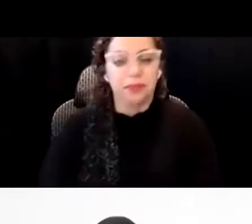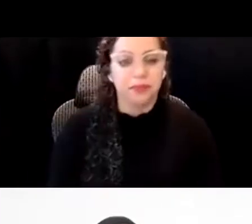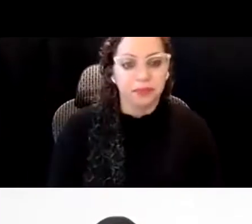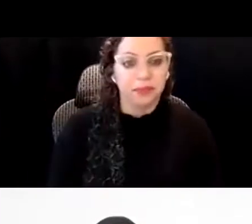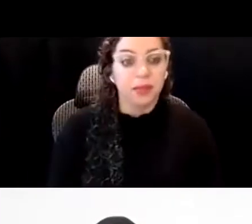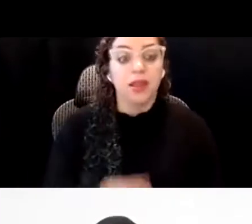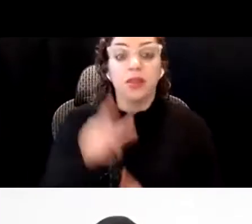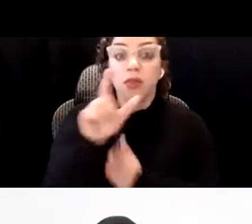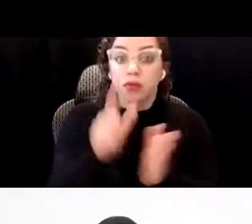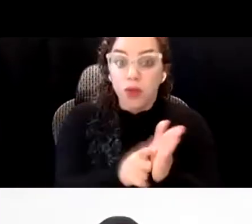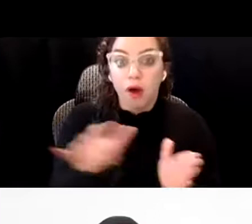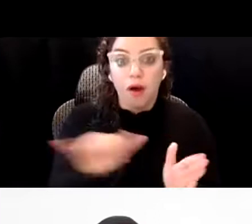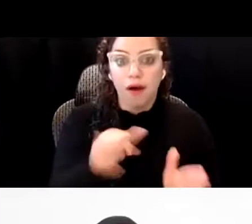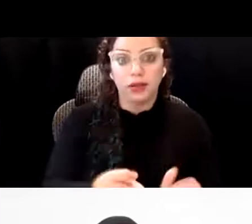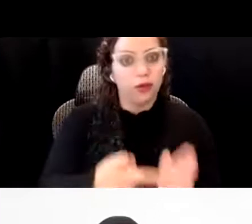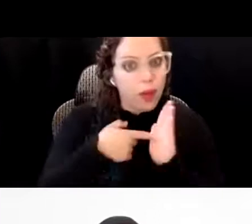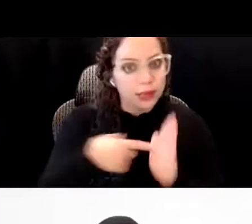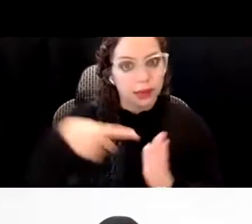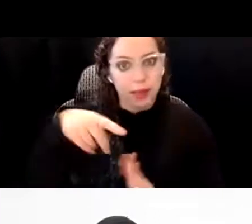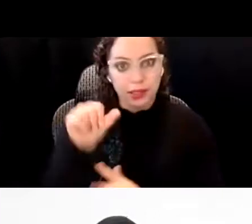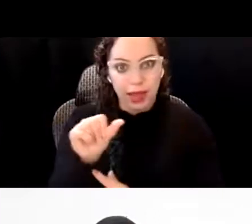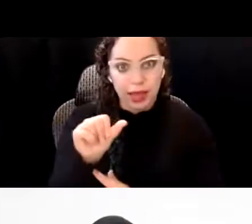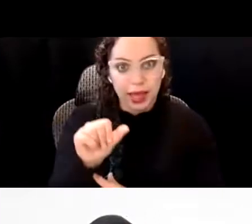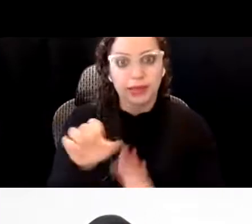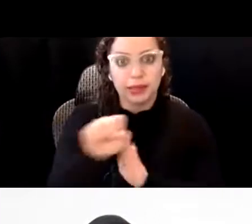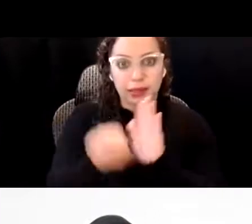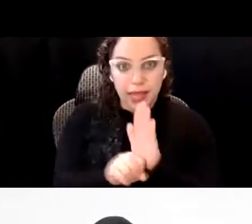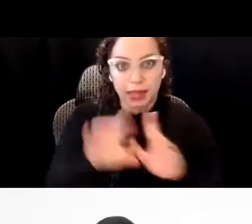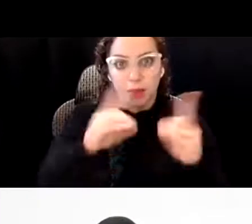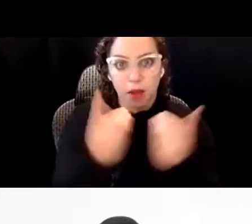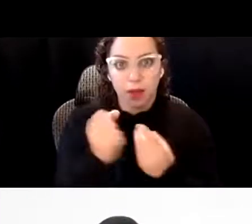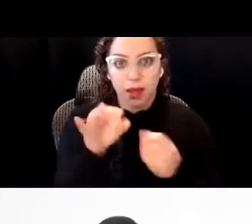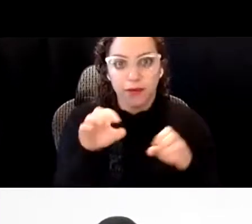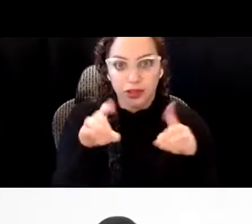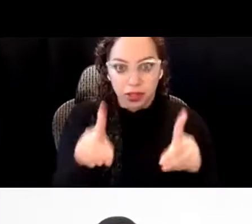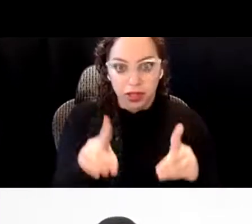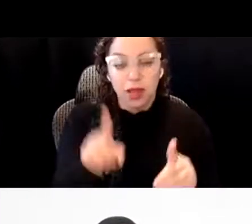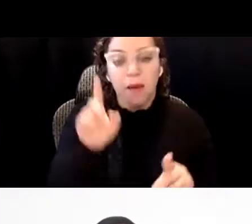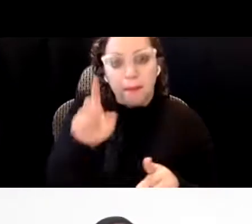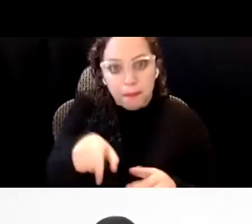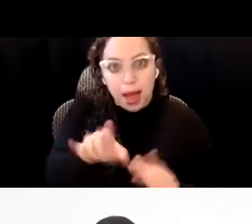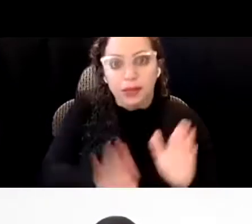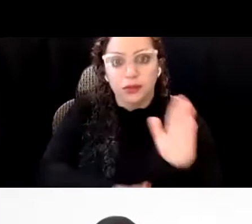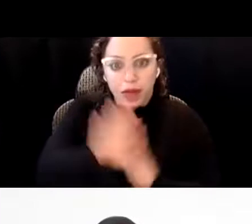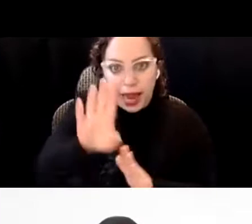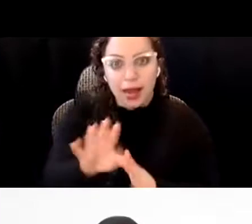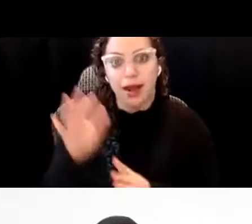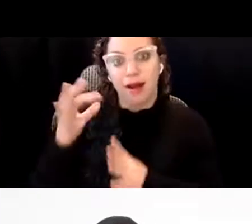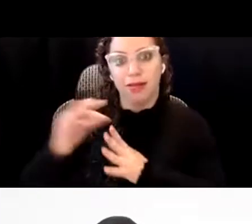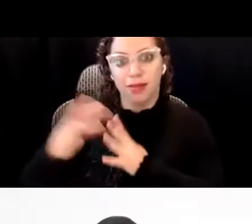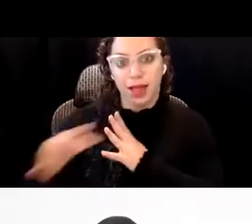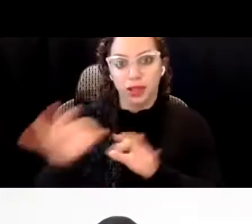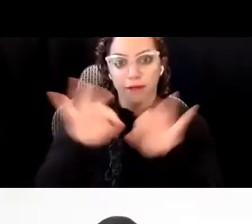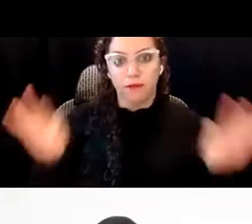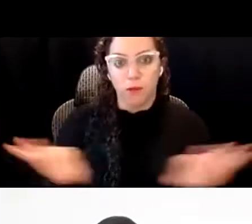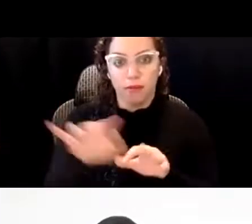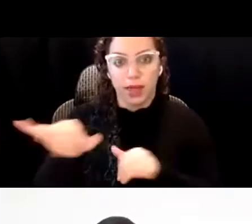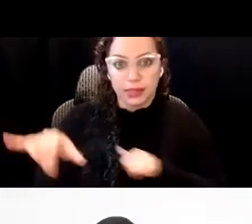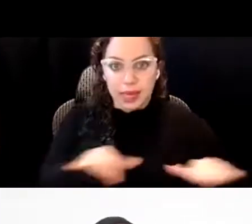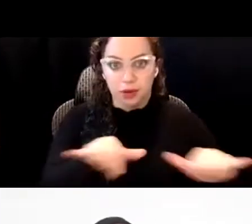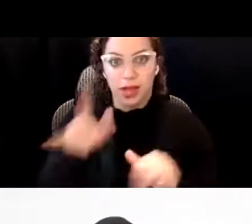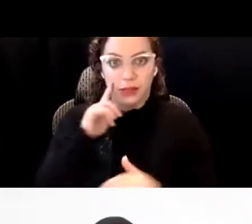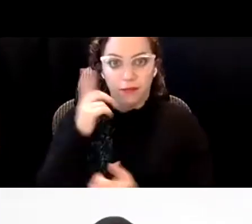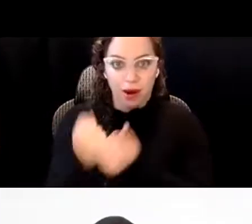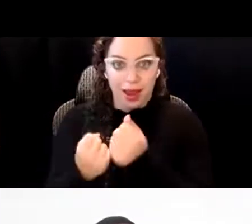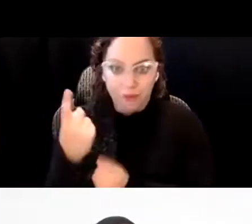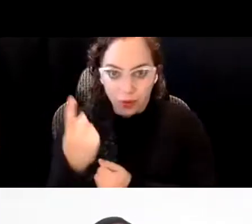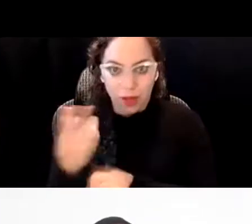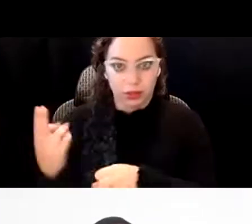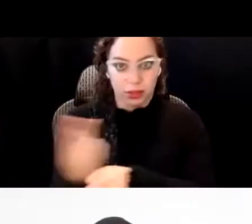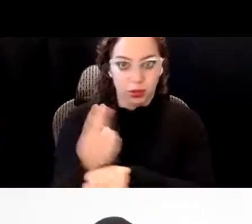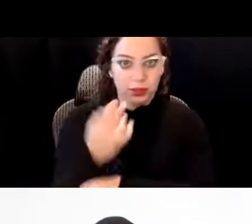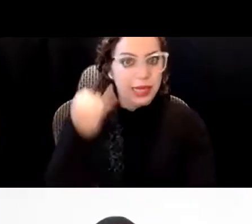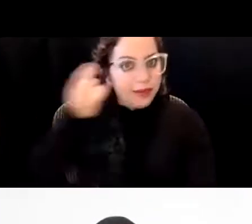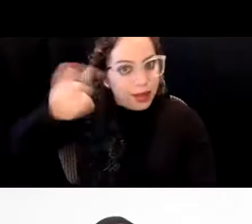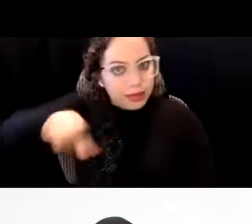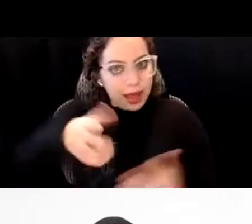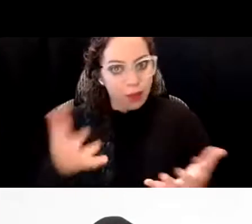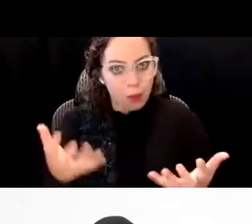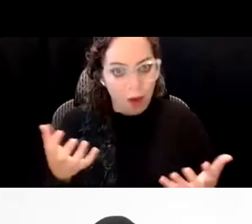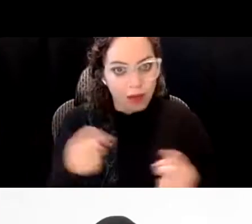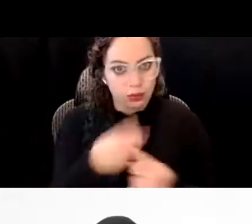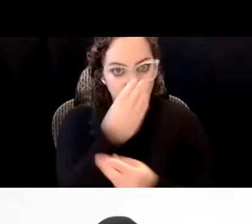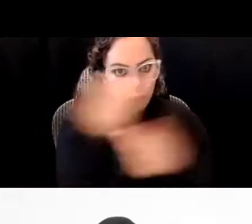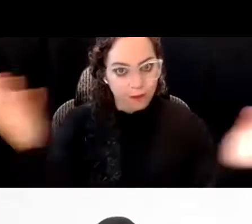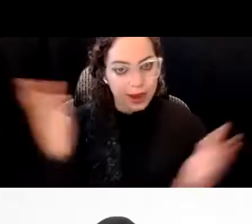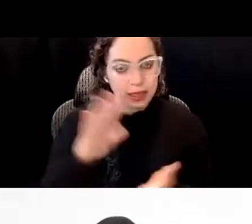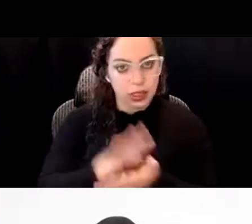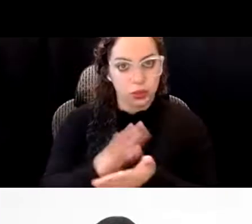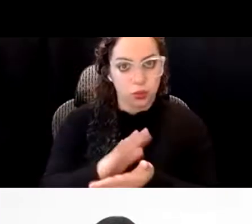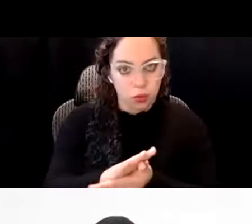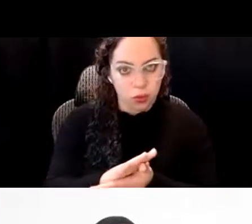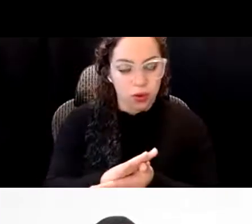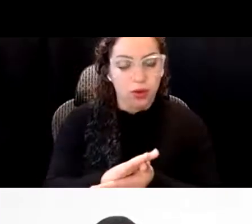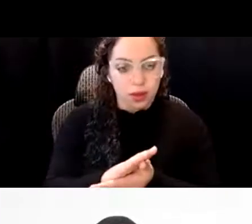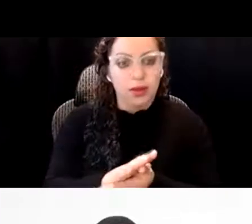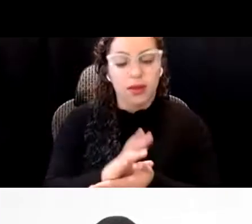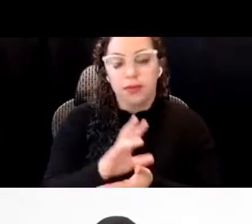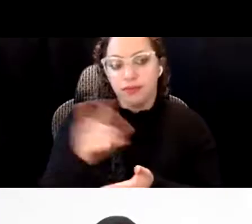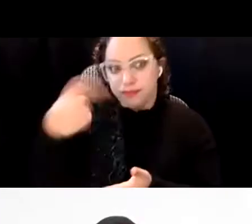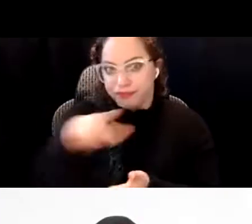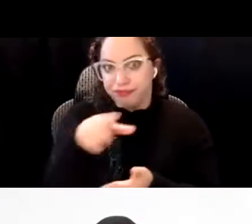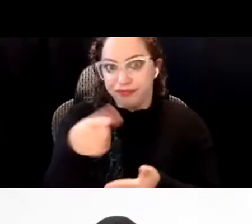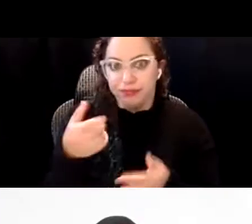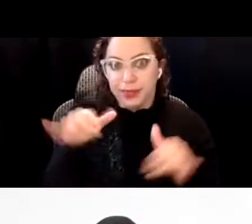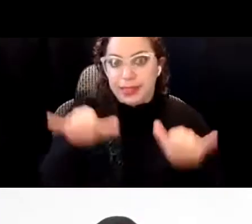The law also requires that the Pennsylvania Department of Education must create an "election form" that is standardized for everyone to use if they want to notify their school of um this decision to retain the student.